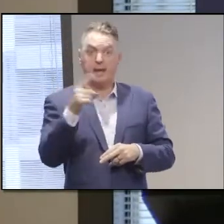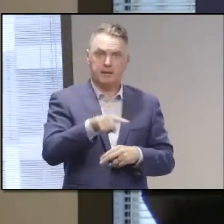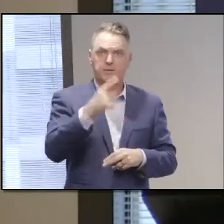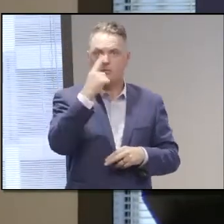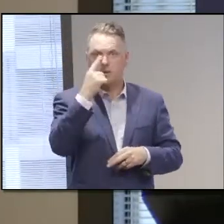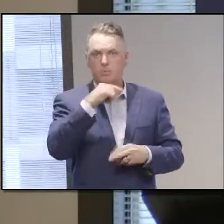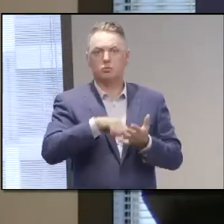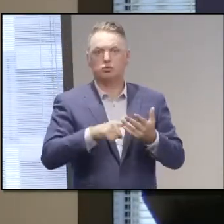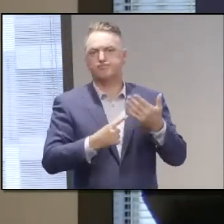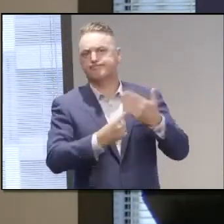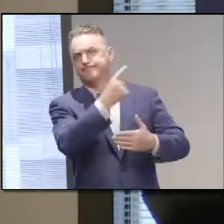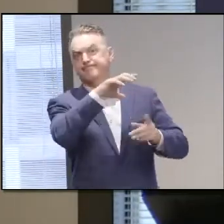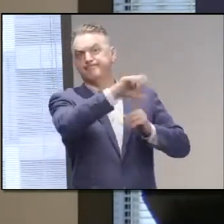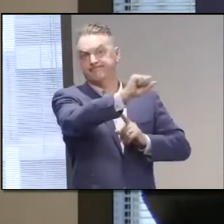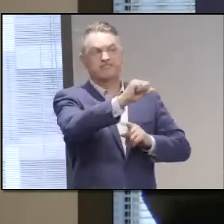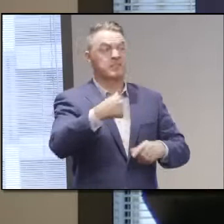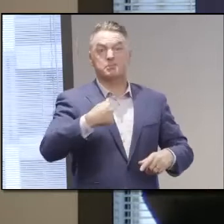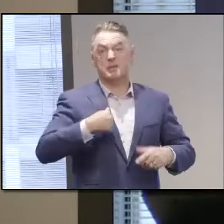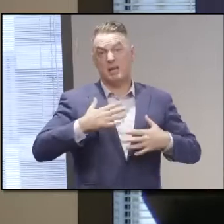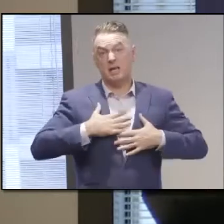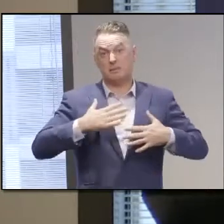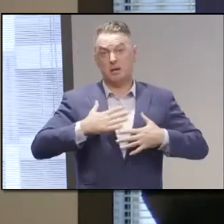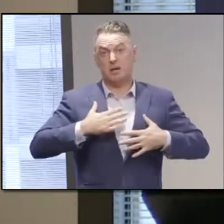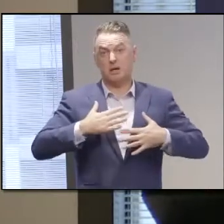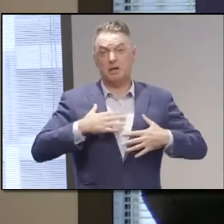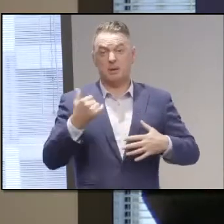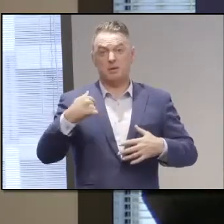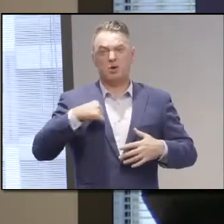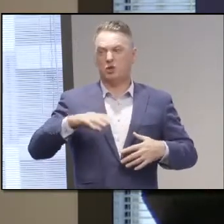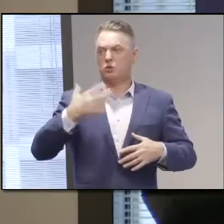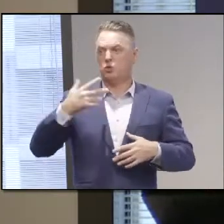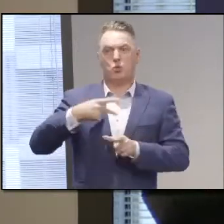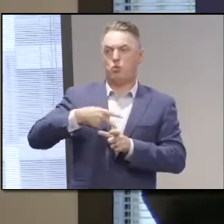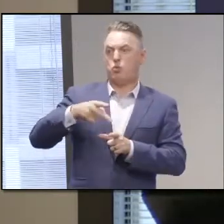for me as an asthmatic maybe I don't want to go for that very brisk walk on a cold morning